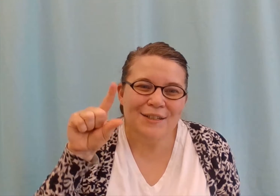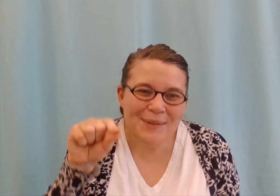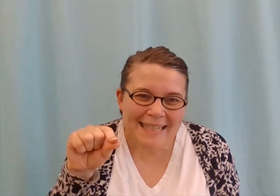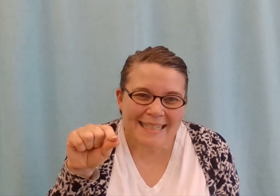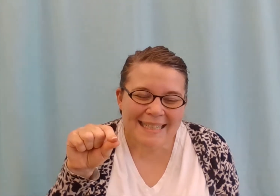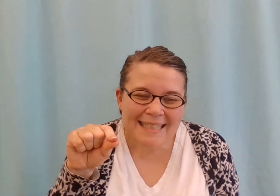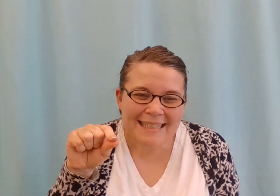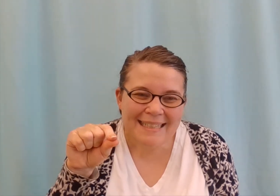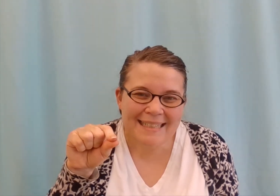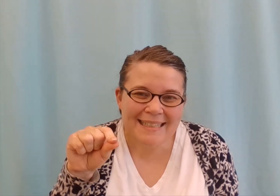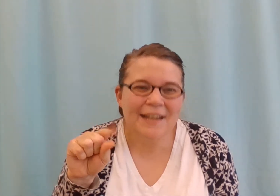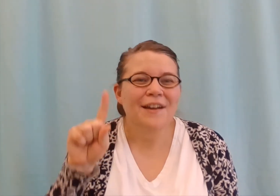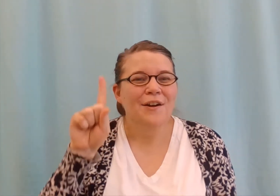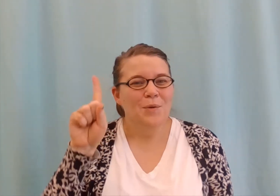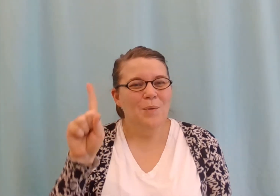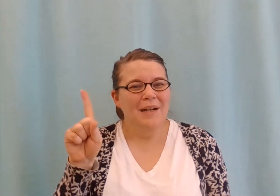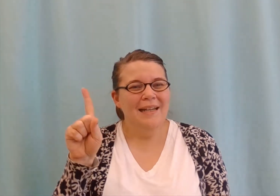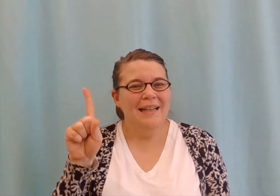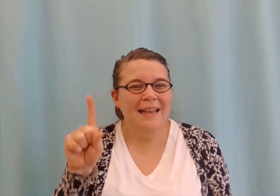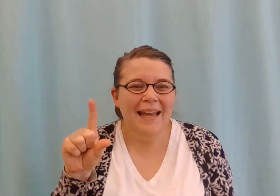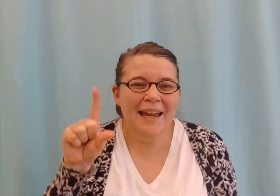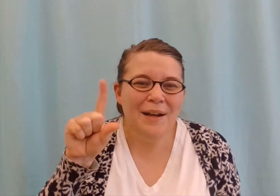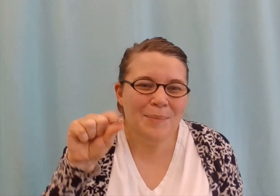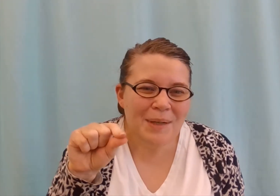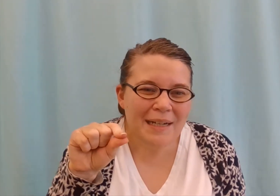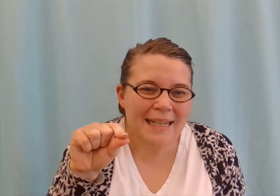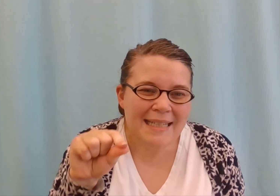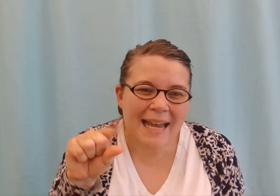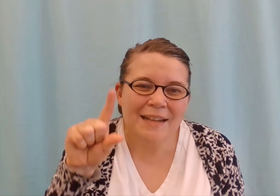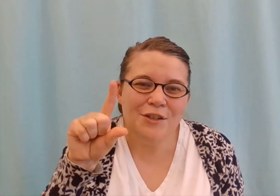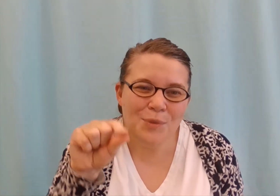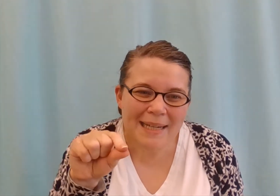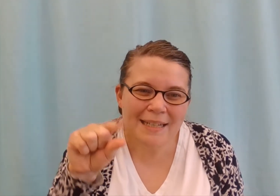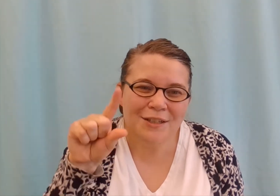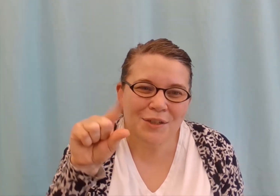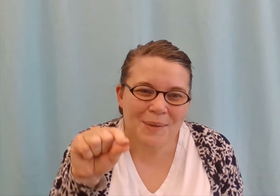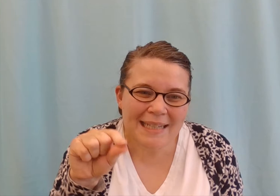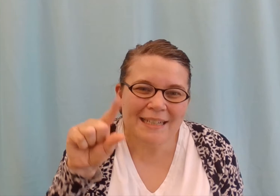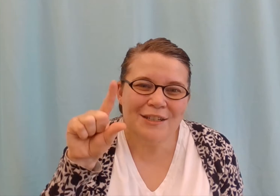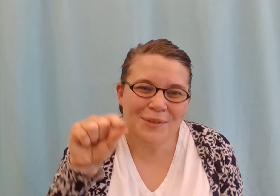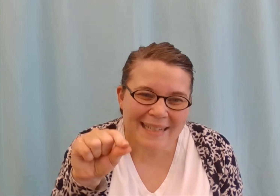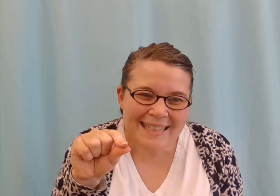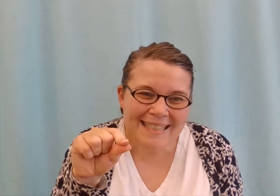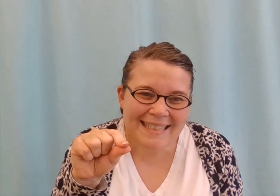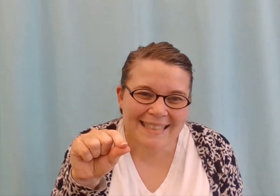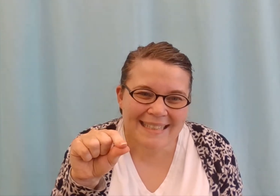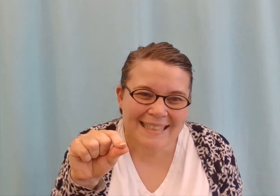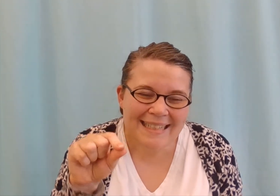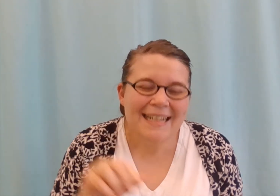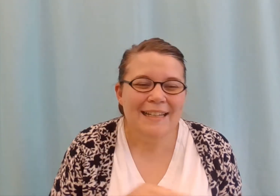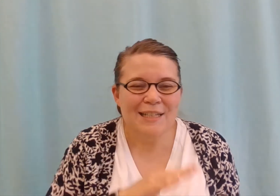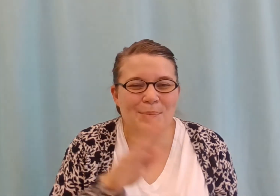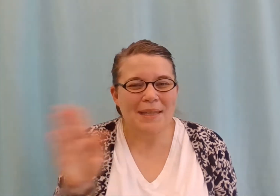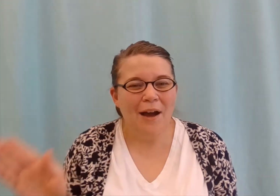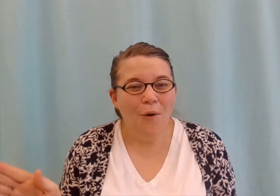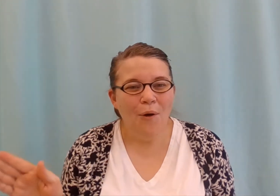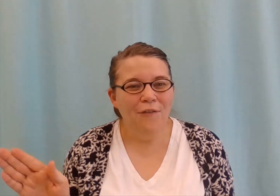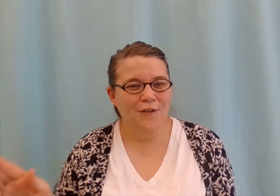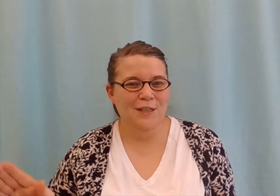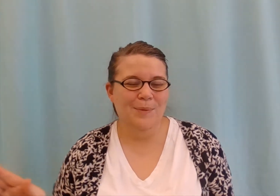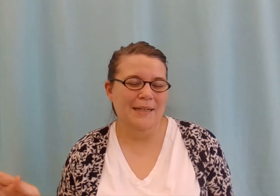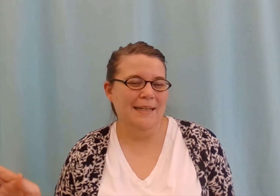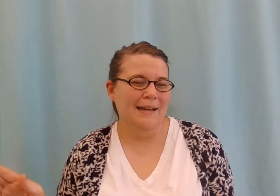tweet." One little bird, he said "tweet, tweet, tweet." Let's put that whole first part together.